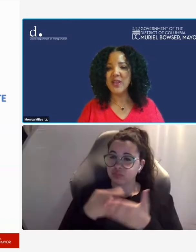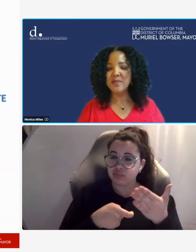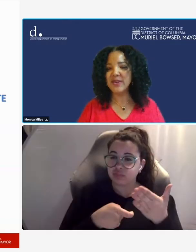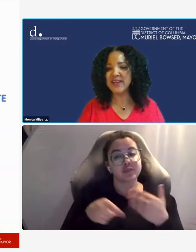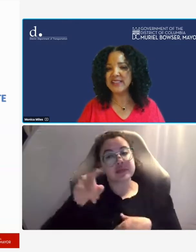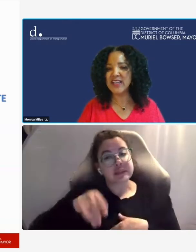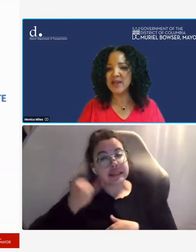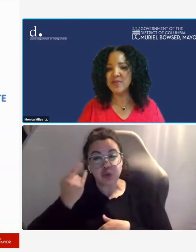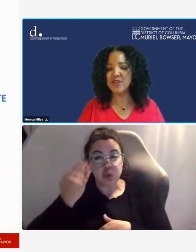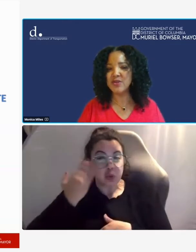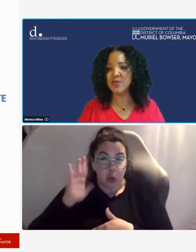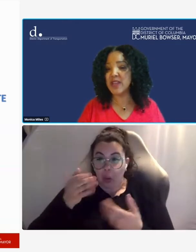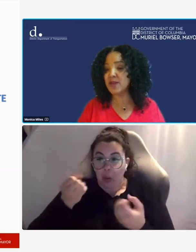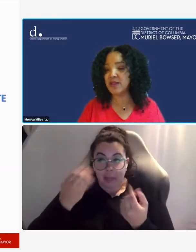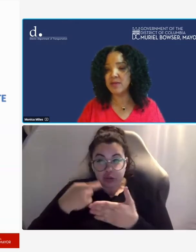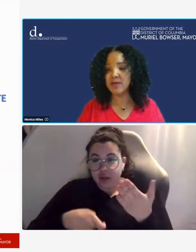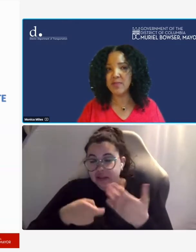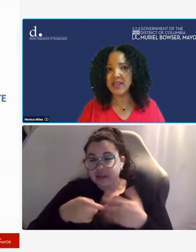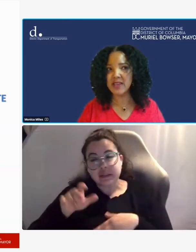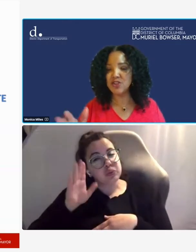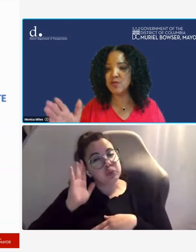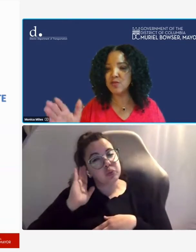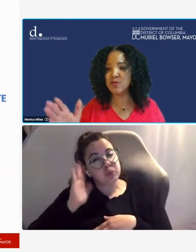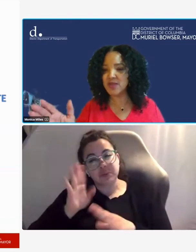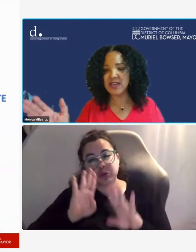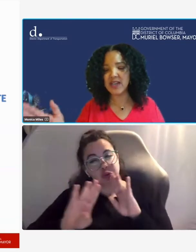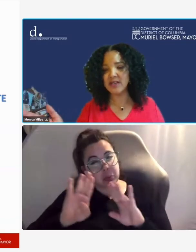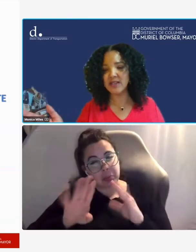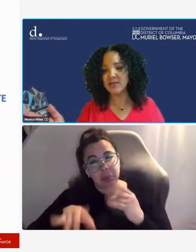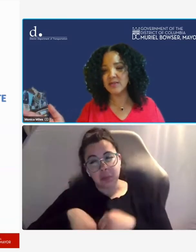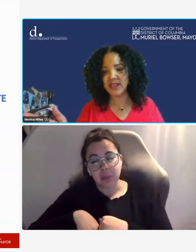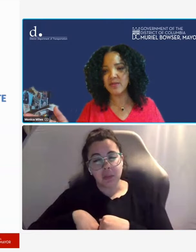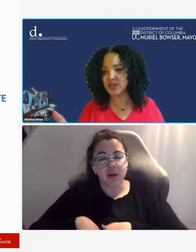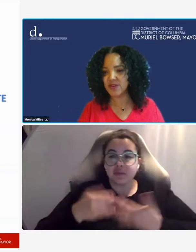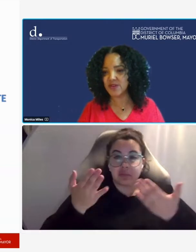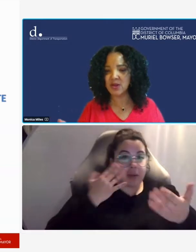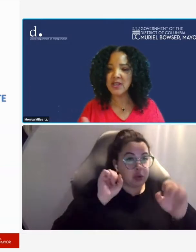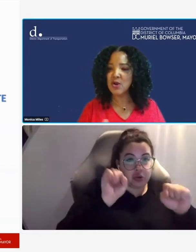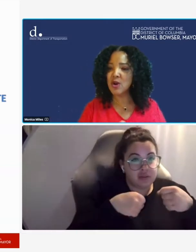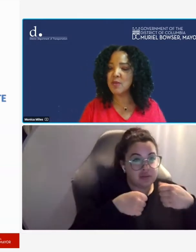because um you may be making too much and be non-compliant with the federal laws or making